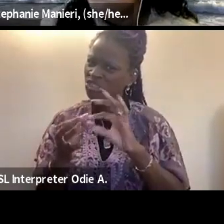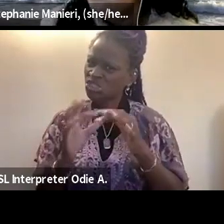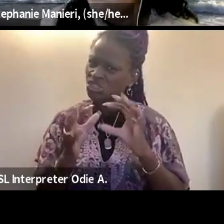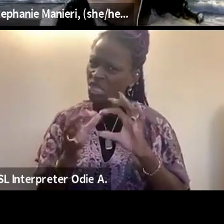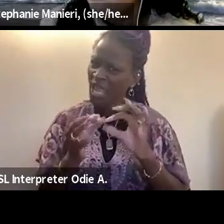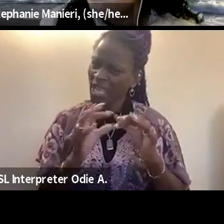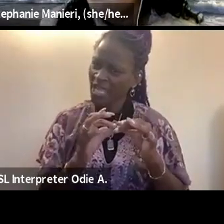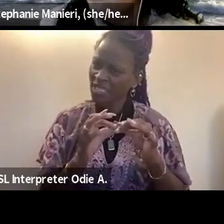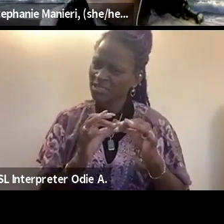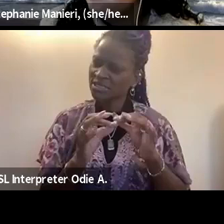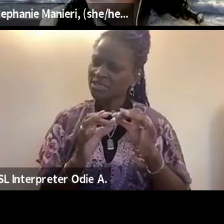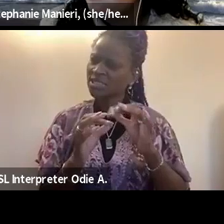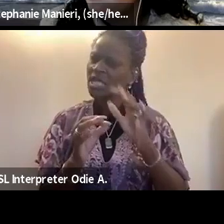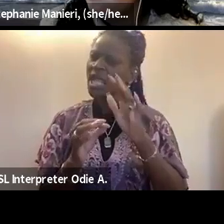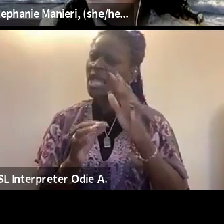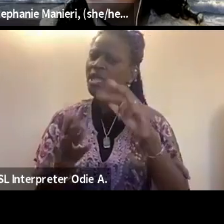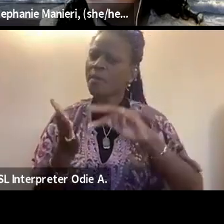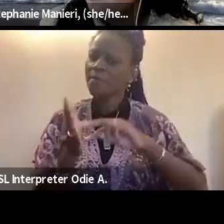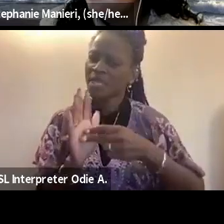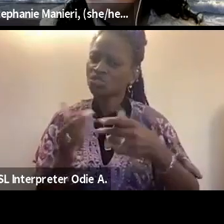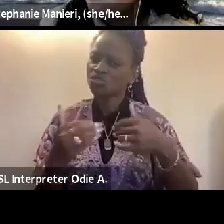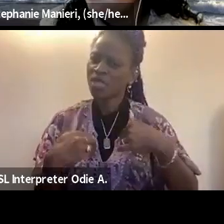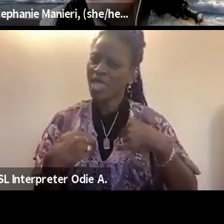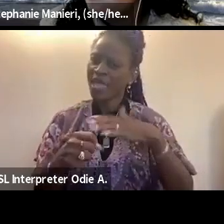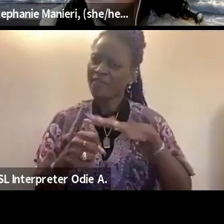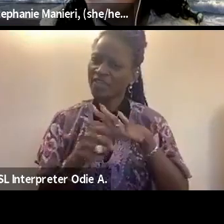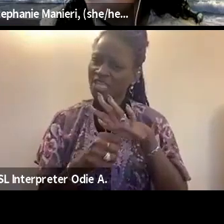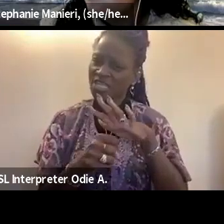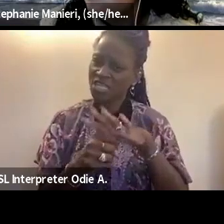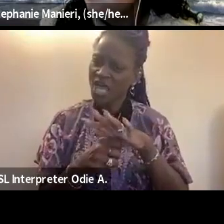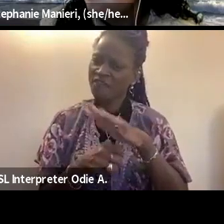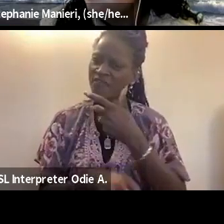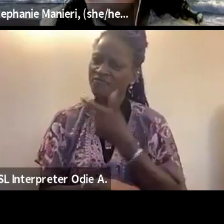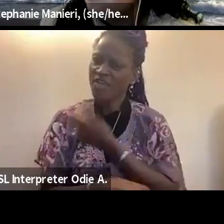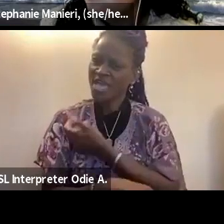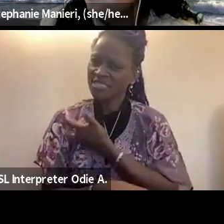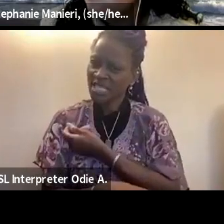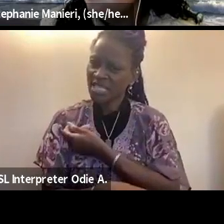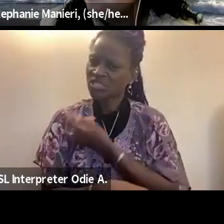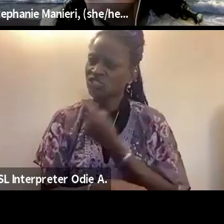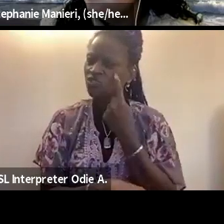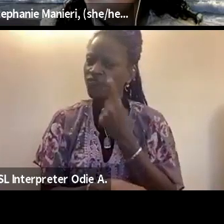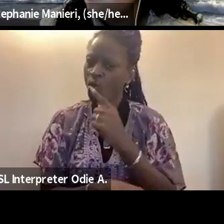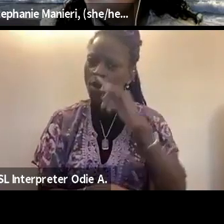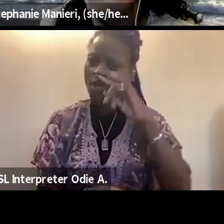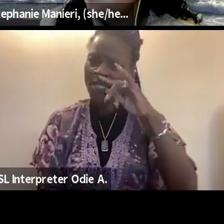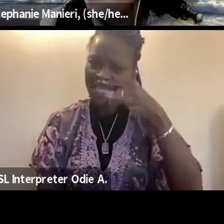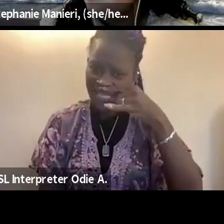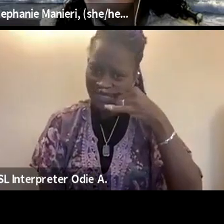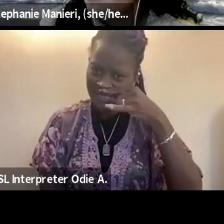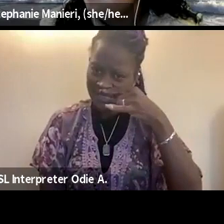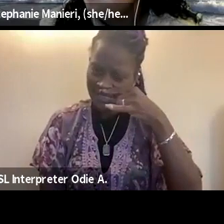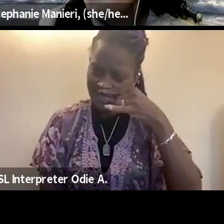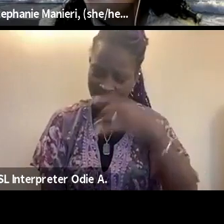Are there enough short needles and other supplies for children's vaccines? Dr. Shiny, what are you hearing on that?